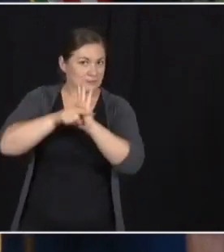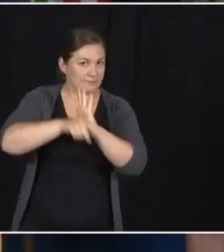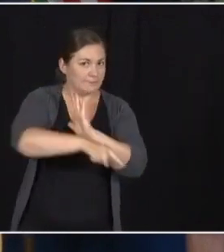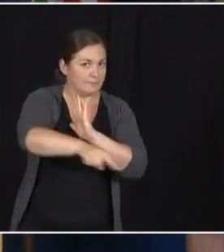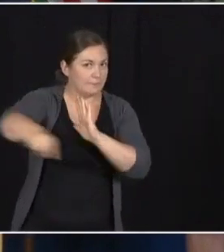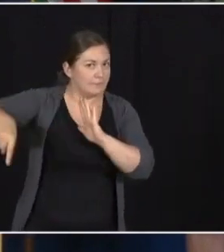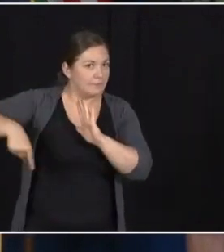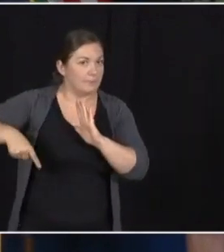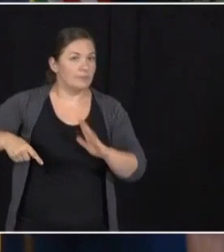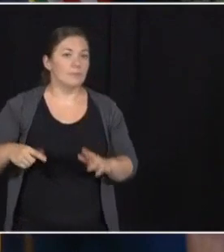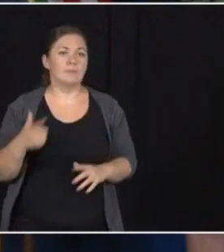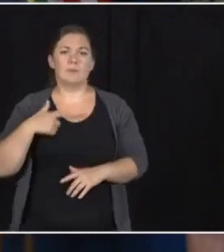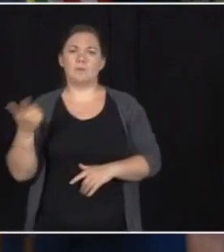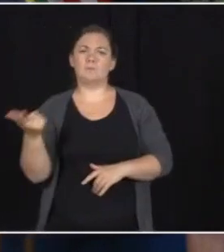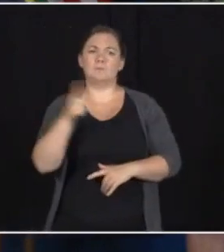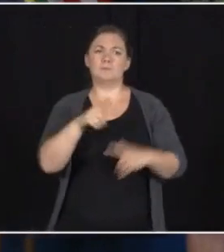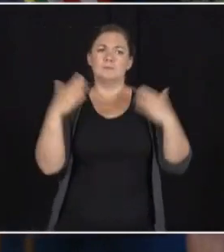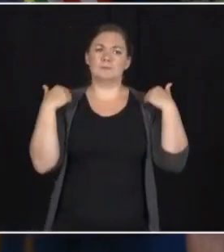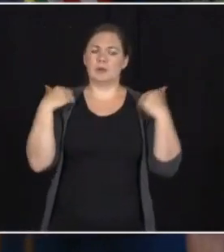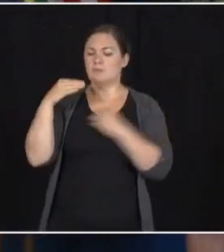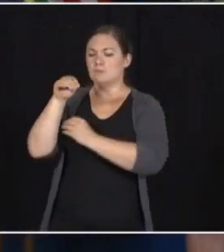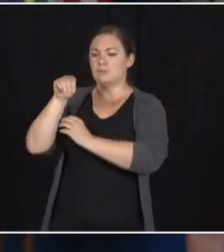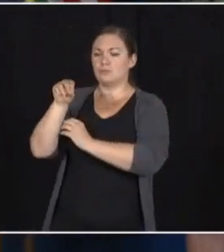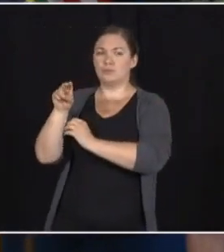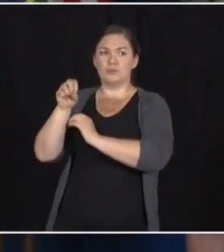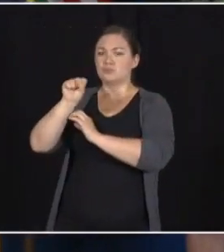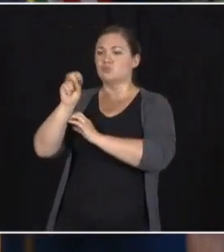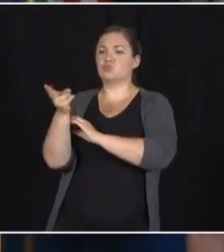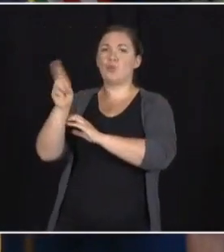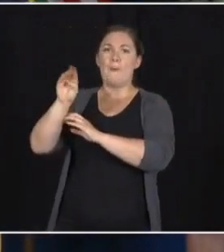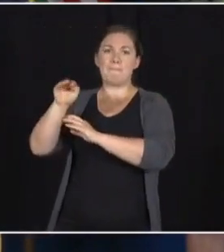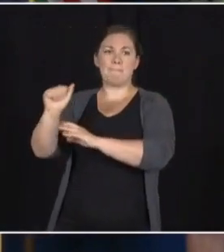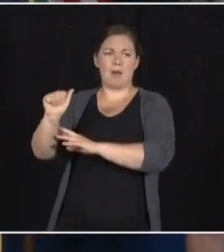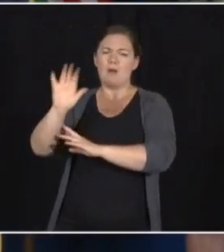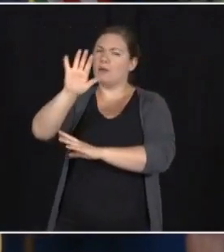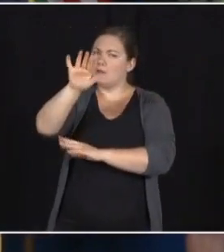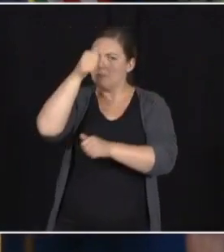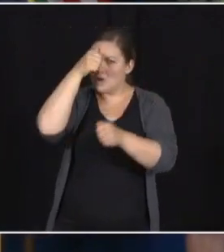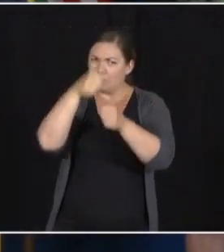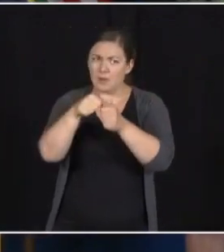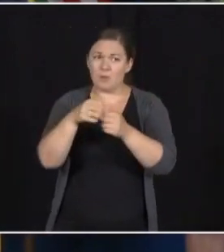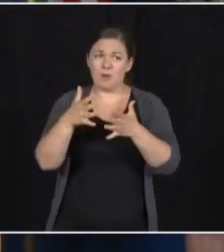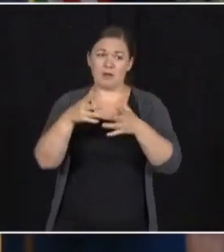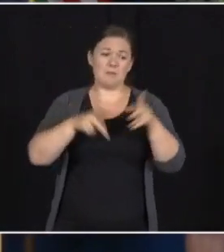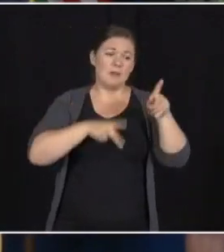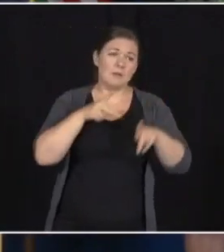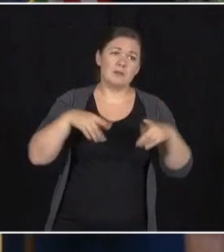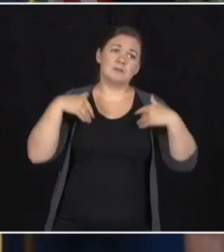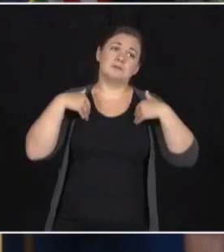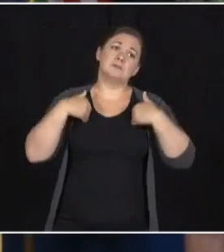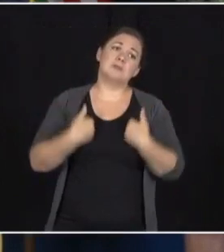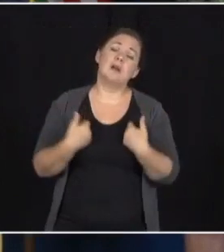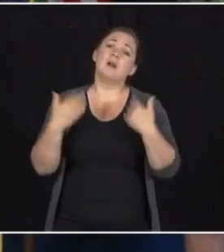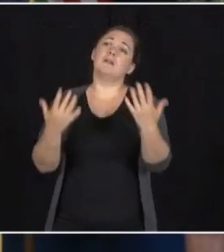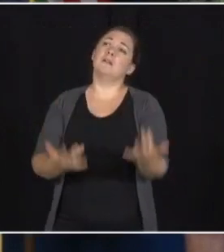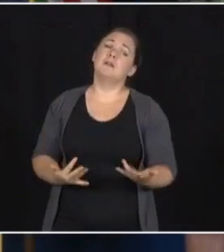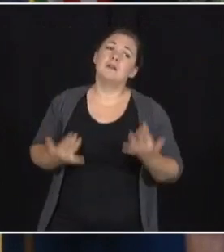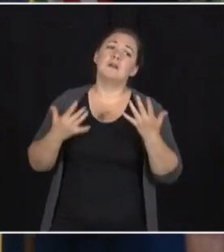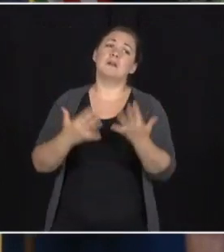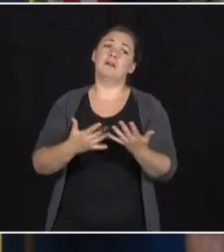going to do? Before I pass over to Minister Surma, people are tired of waiting. Mike, you've seen it.